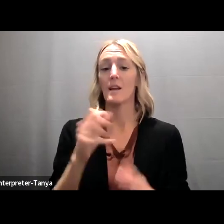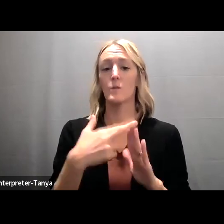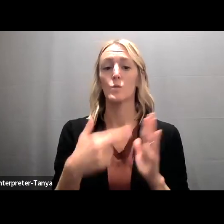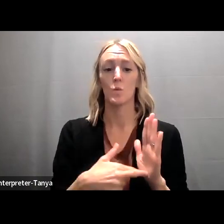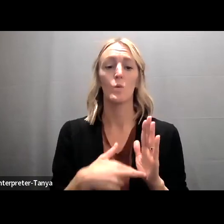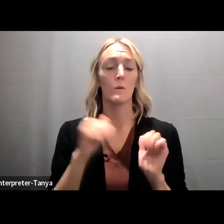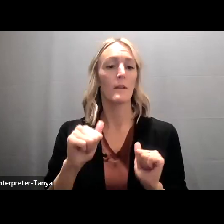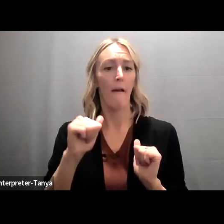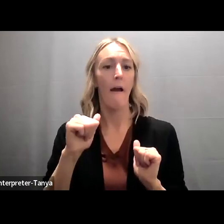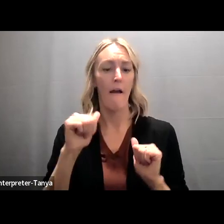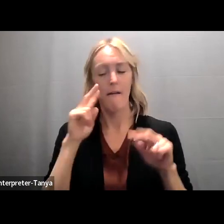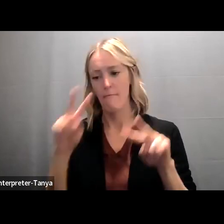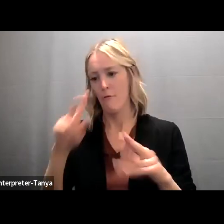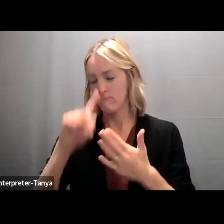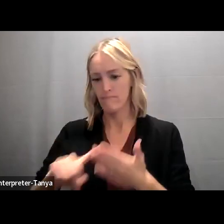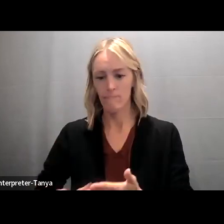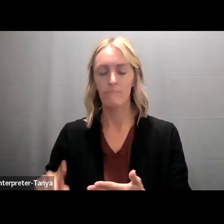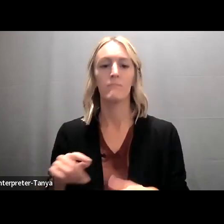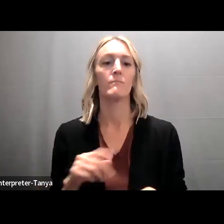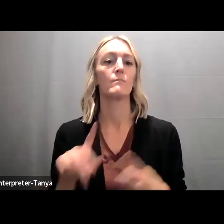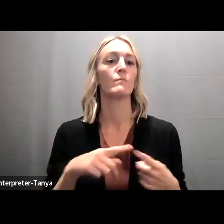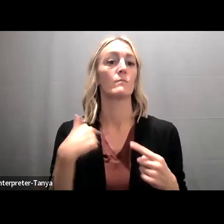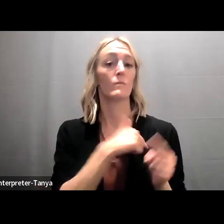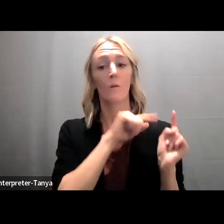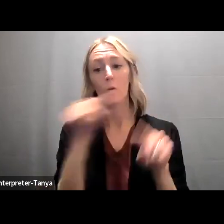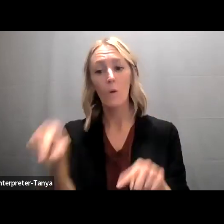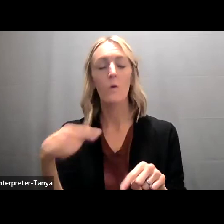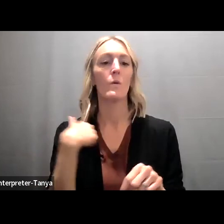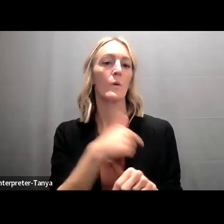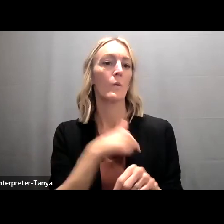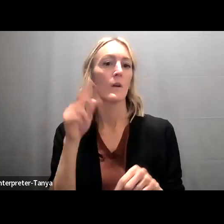We, we when we gout we take look and look at person-centered plans.